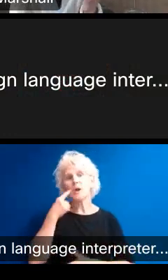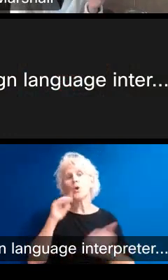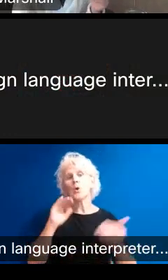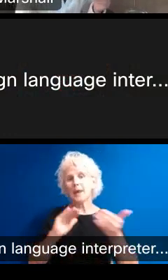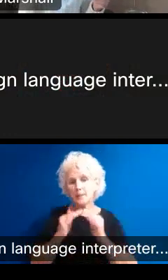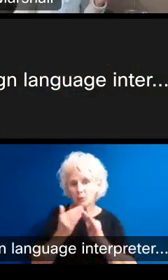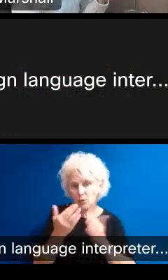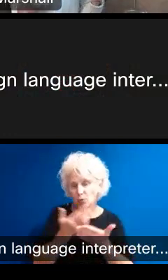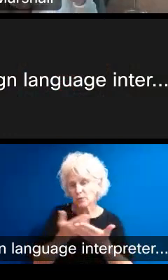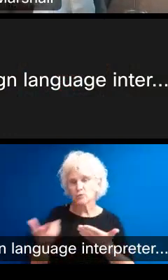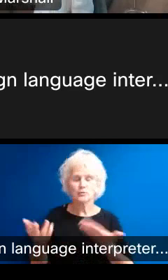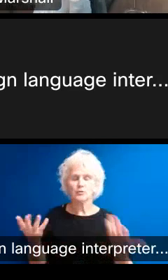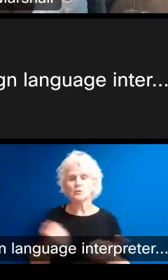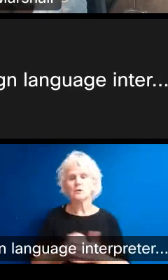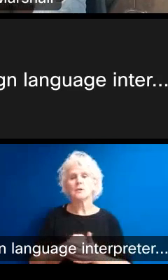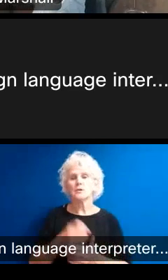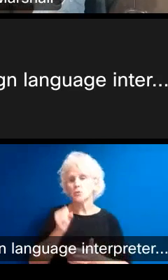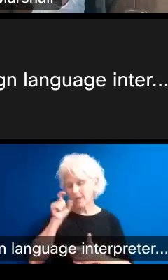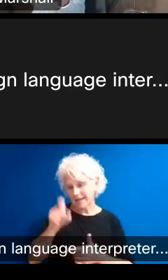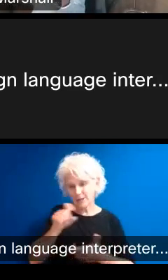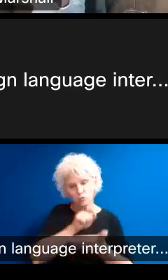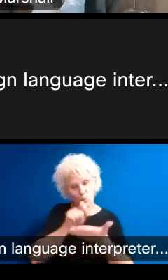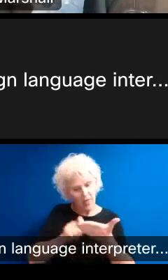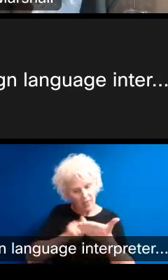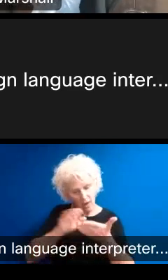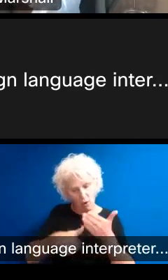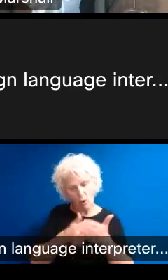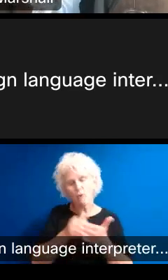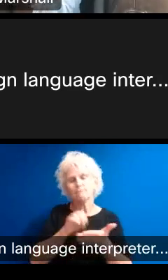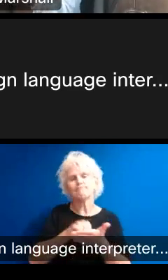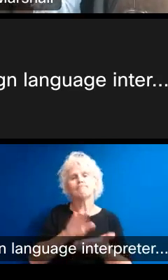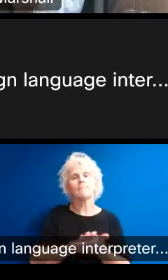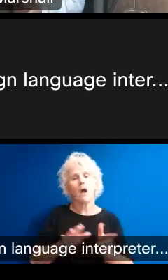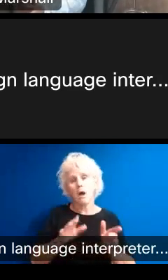Sort of like when we used to do when I used to do plans with families, you almost wish you could